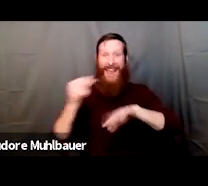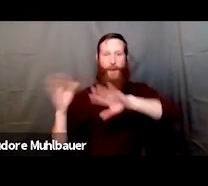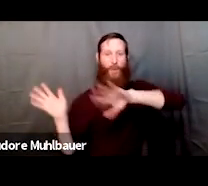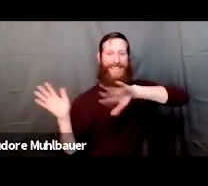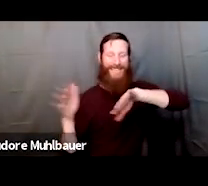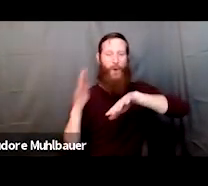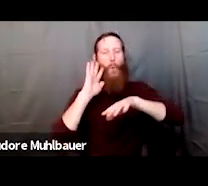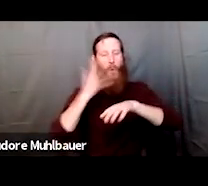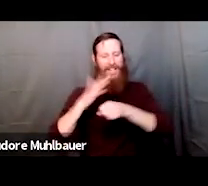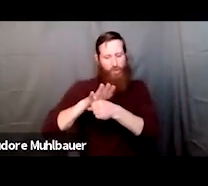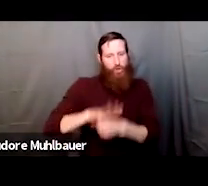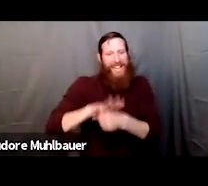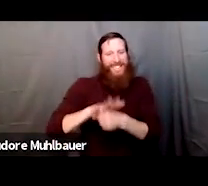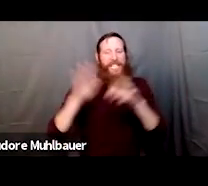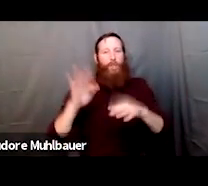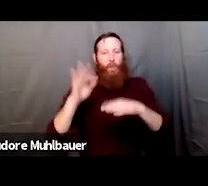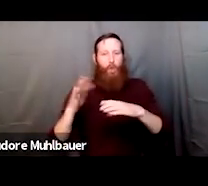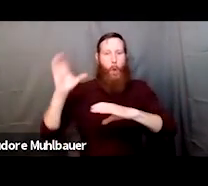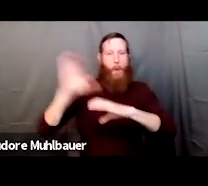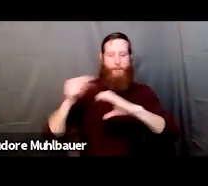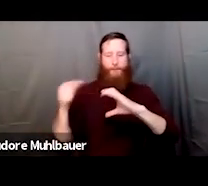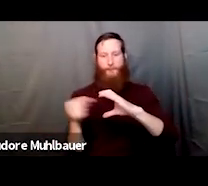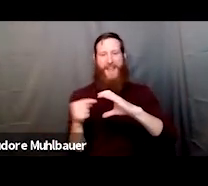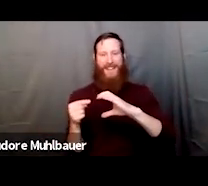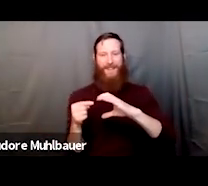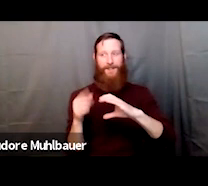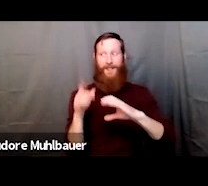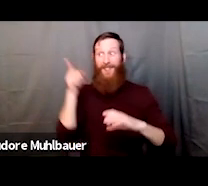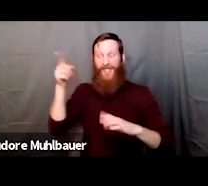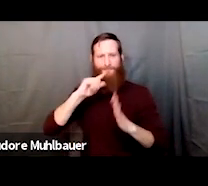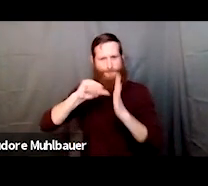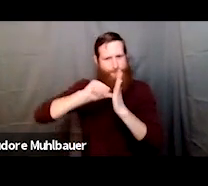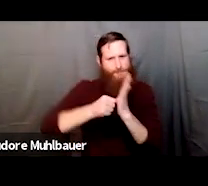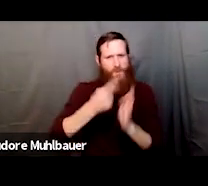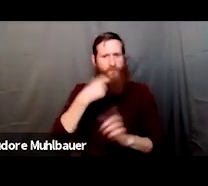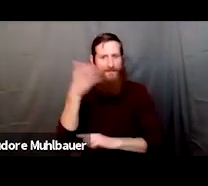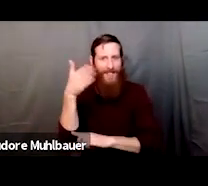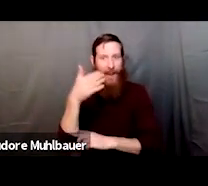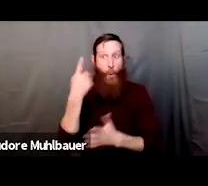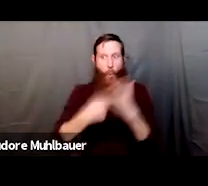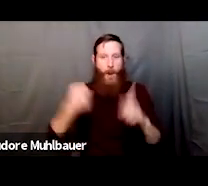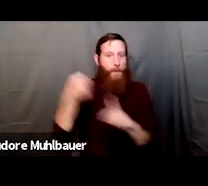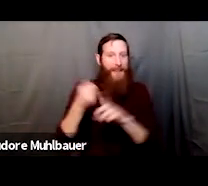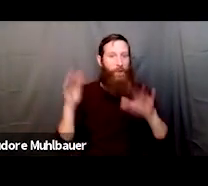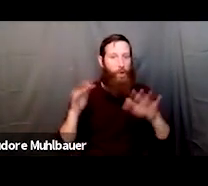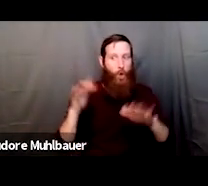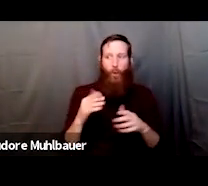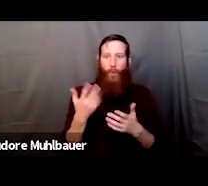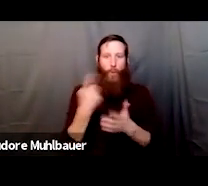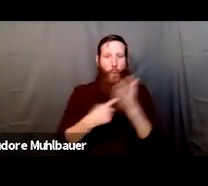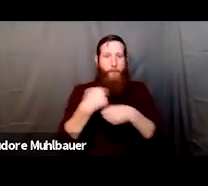So they are pointing out those red flags, those weather factors, that are going to impact the snow tomorrow